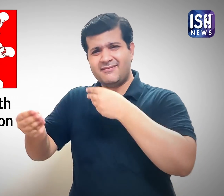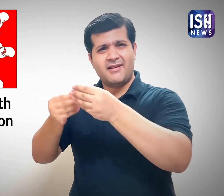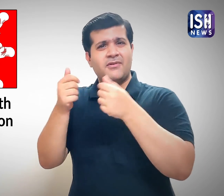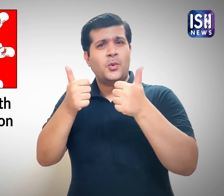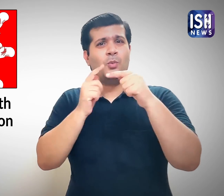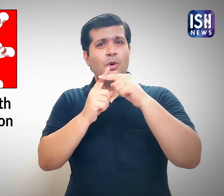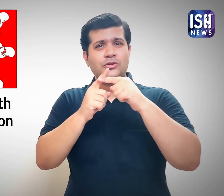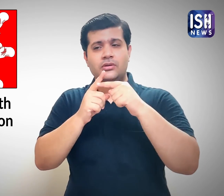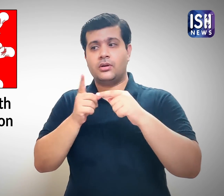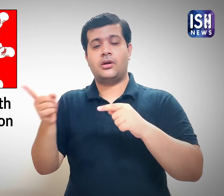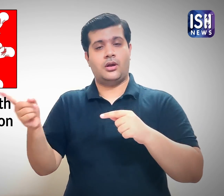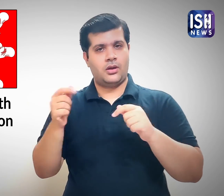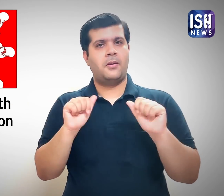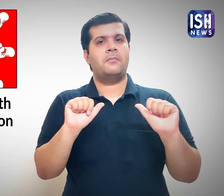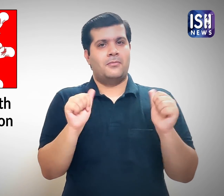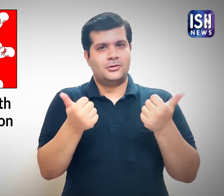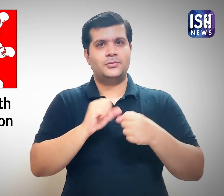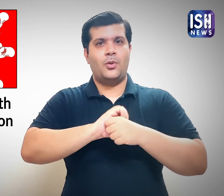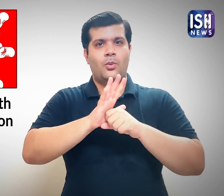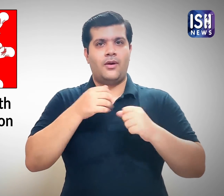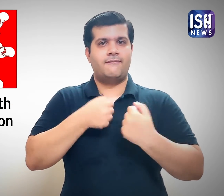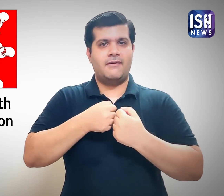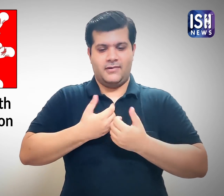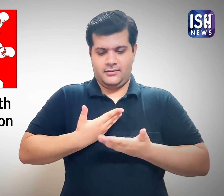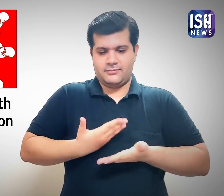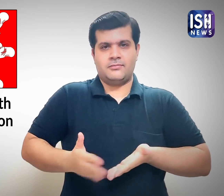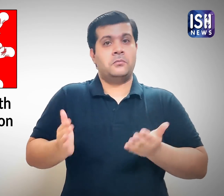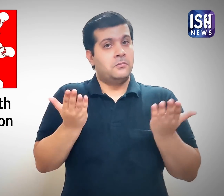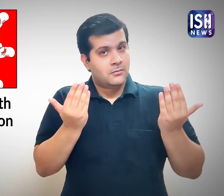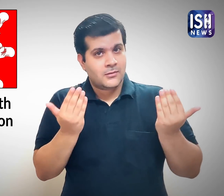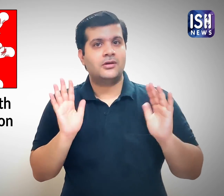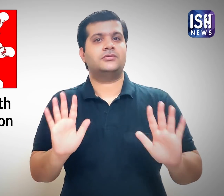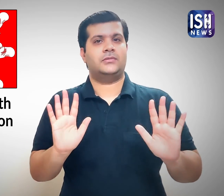Giving them positivity will help them fight the infection.